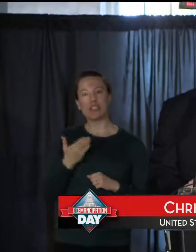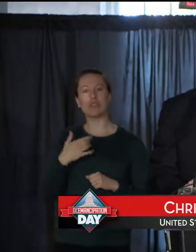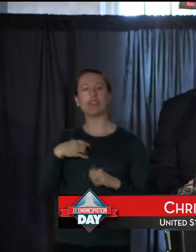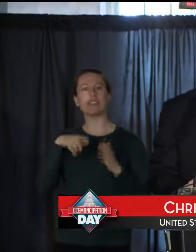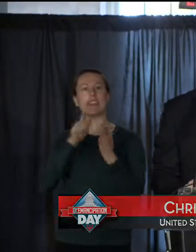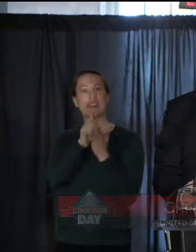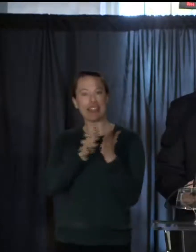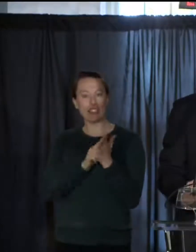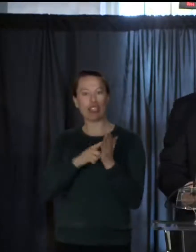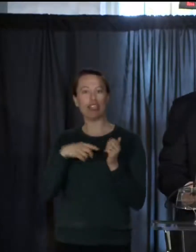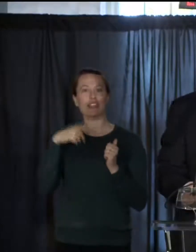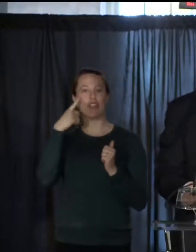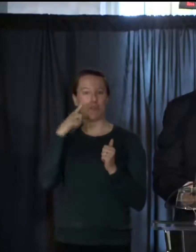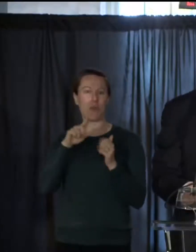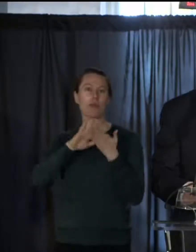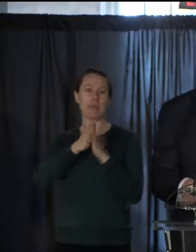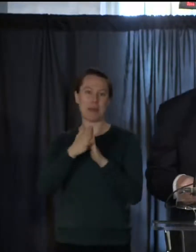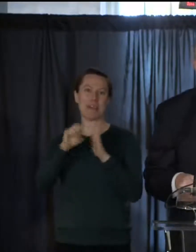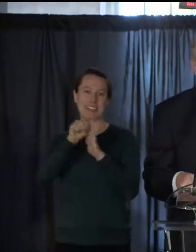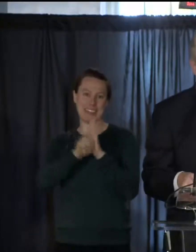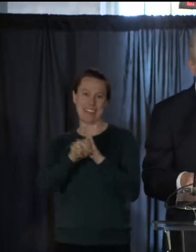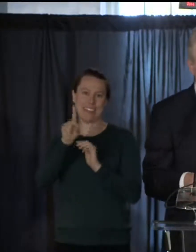FOR THE DISTRICT OF COLUMBIA.